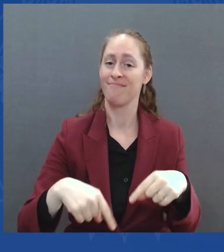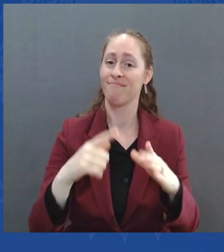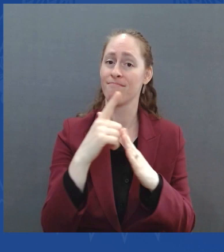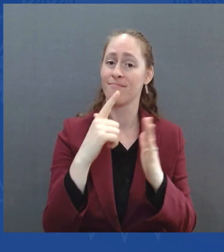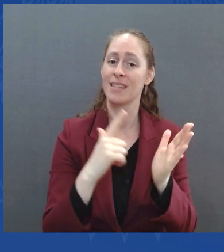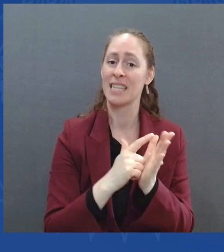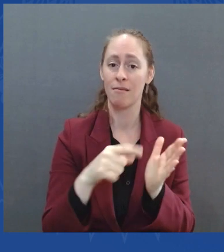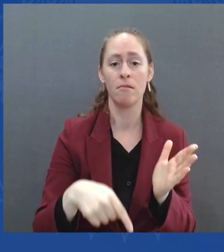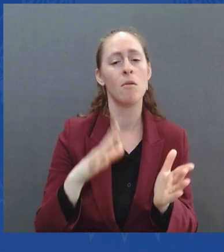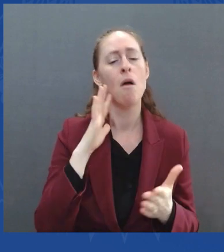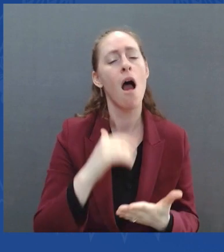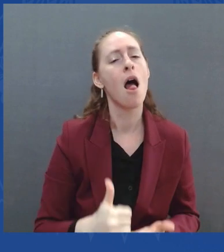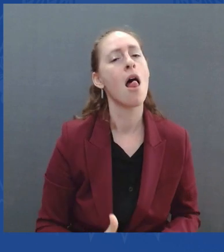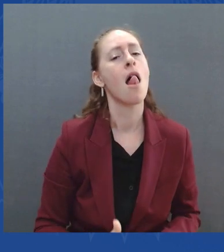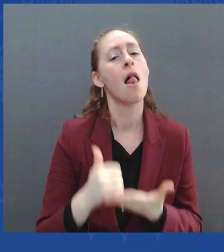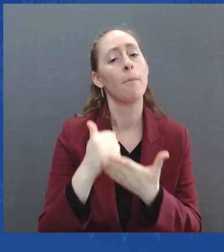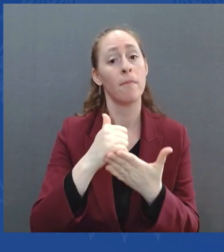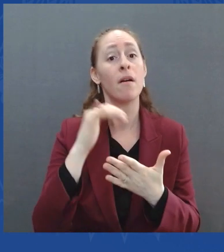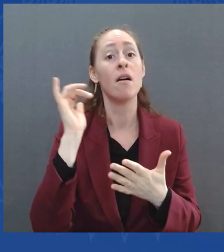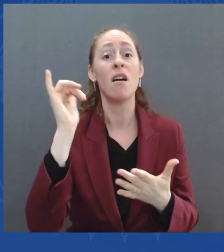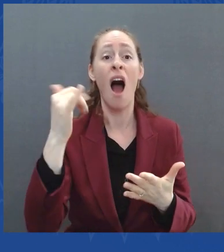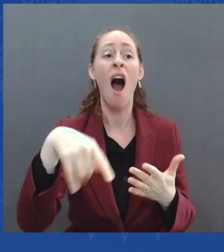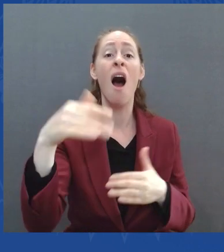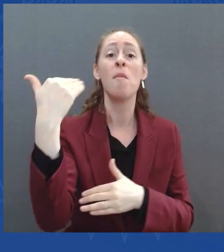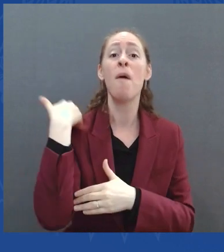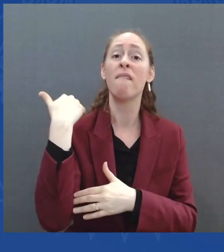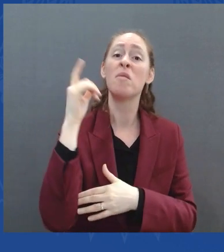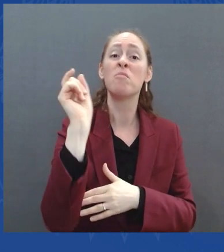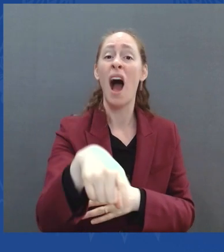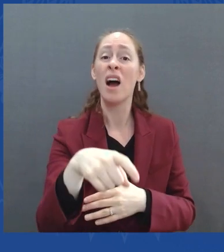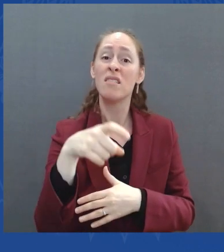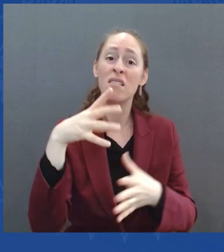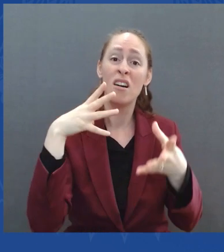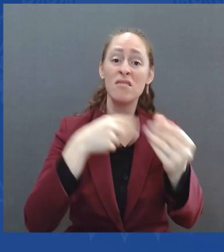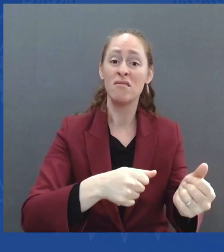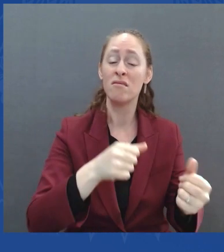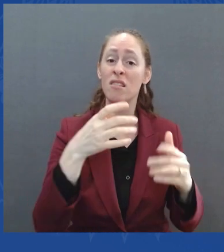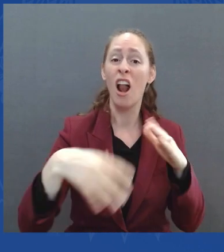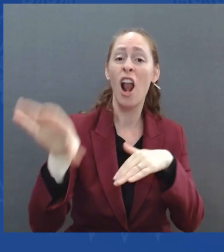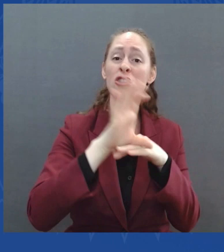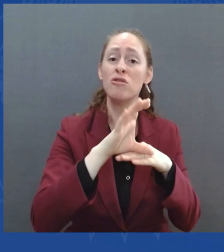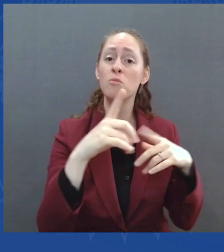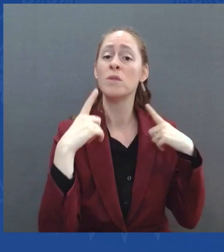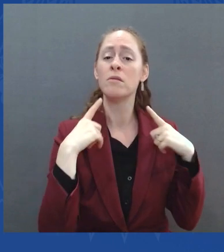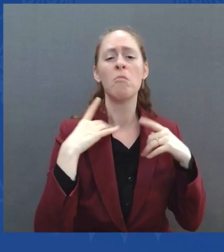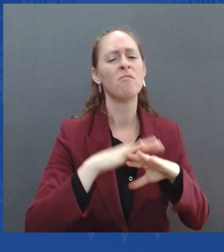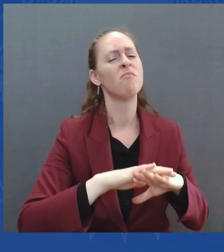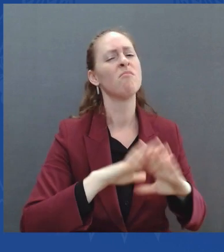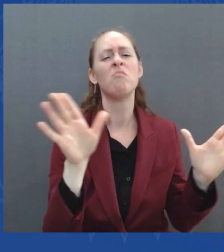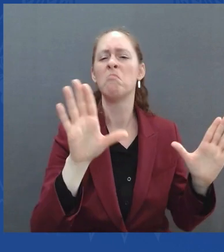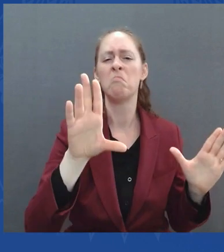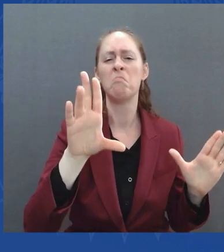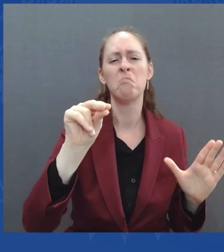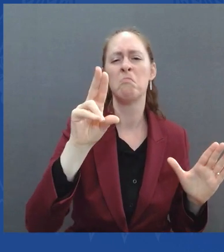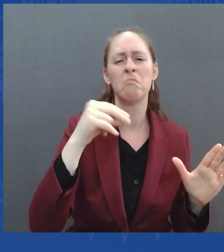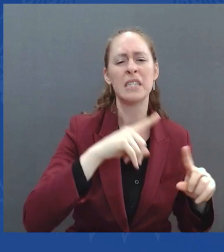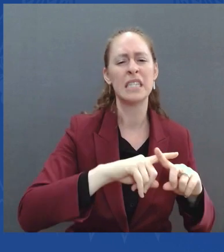and setting the Postal Service on a more sustainable and stable financial footing. We're guaranteeing that the mail will continue